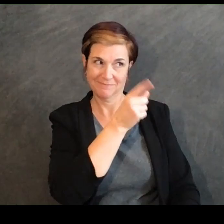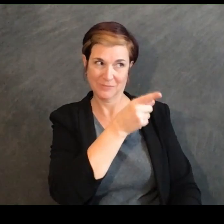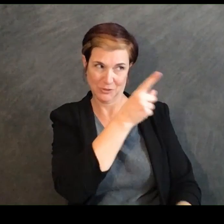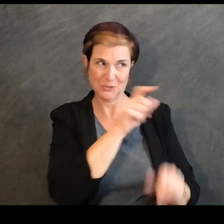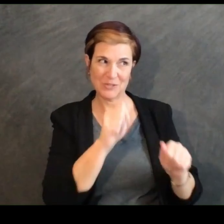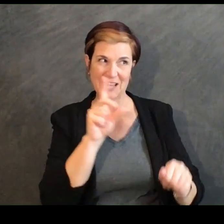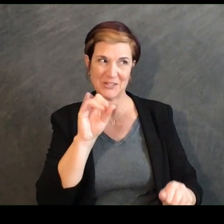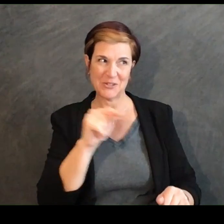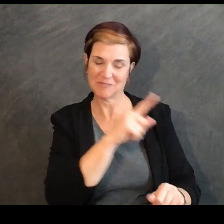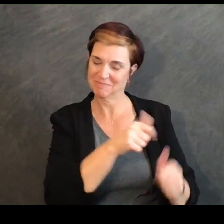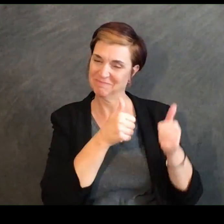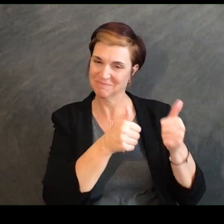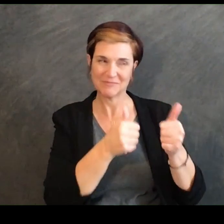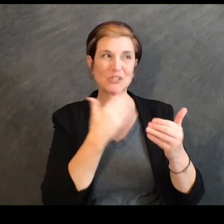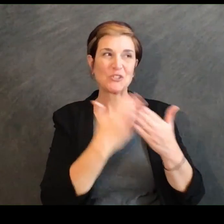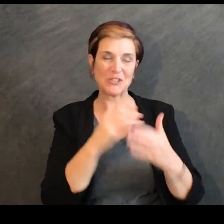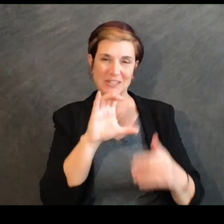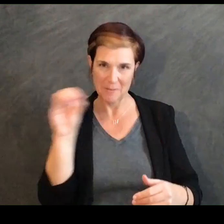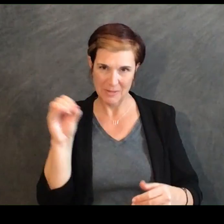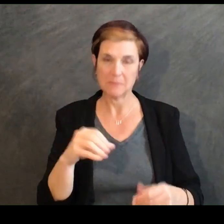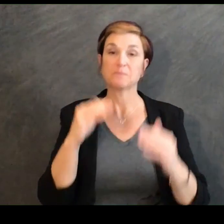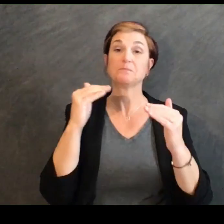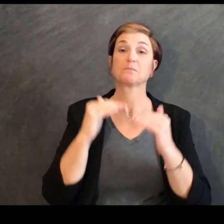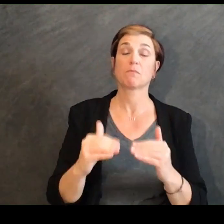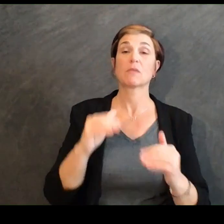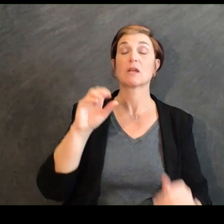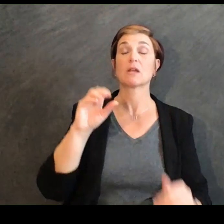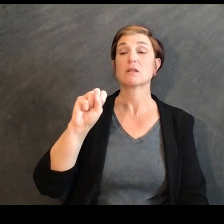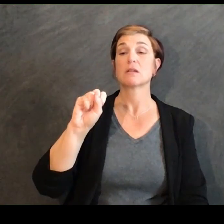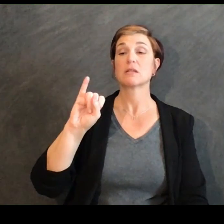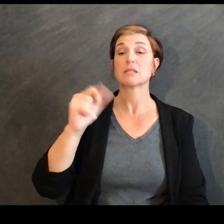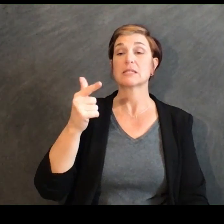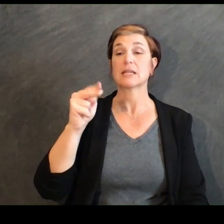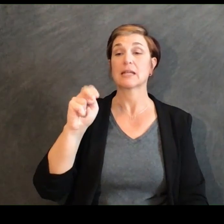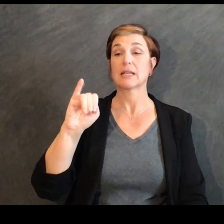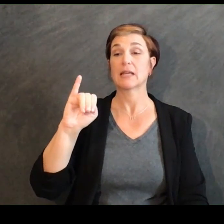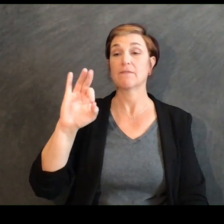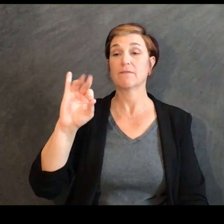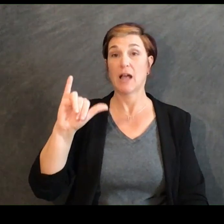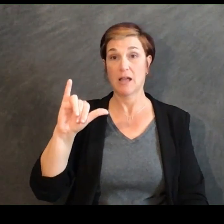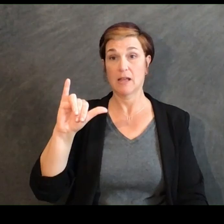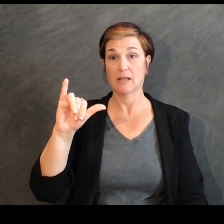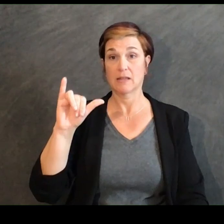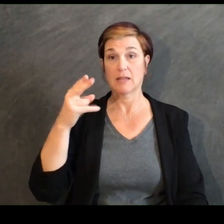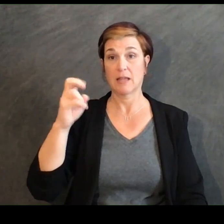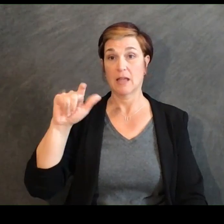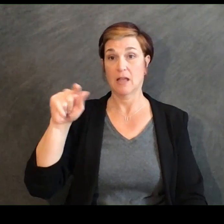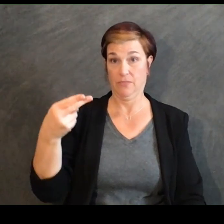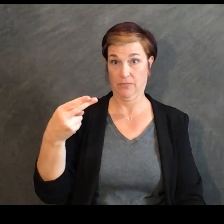David Pierre of signify signify health please thanks Thank You mr. president